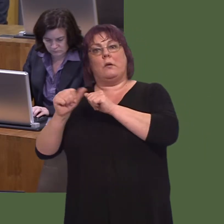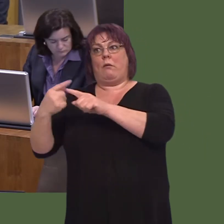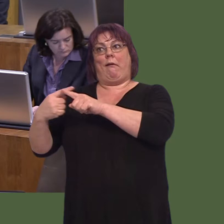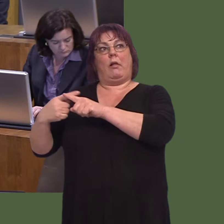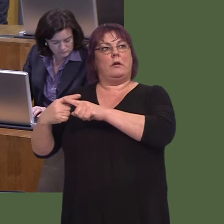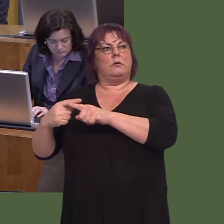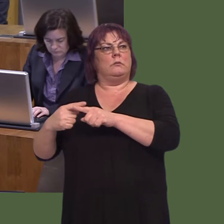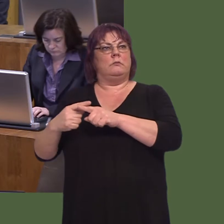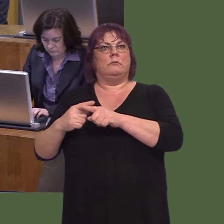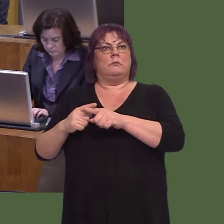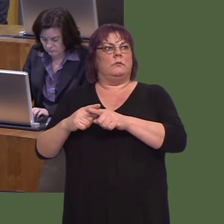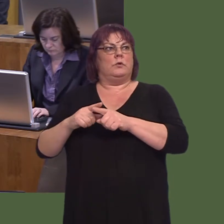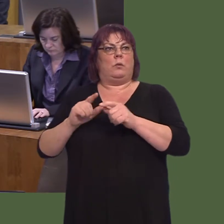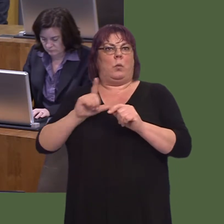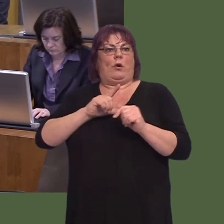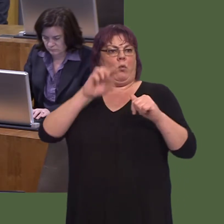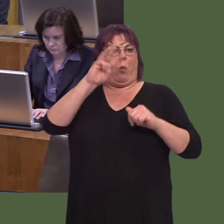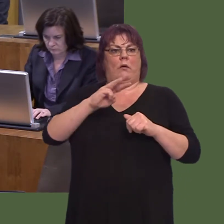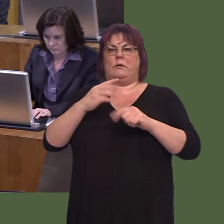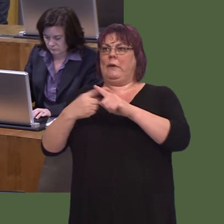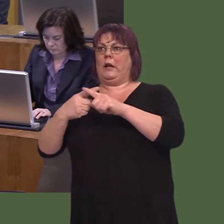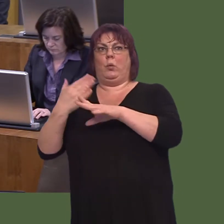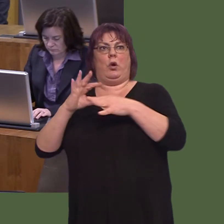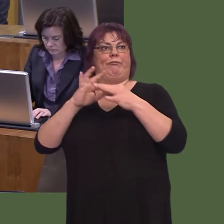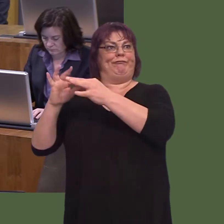It happens everywhere else in the world, so why wouldn't it happen between Wales and England?